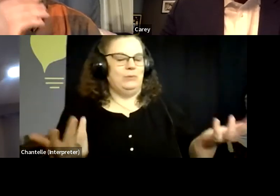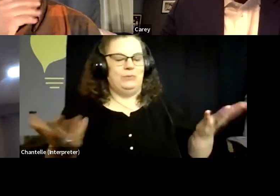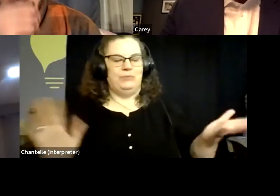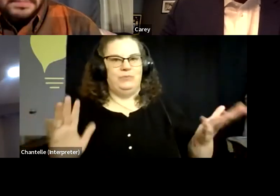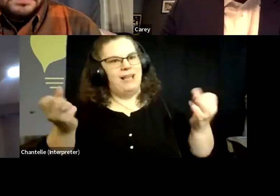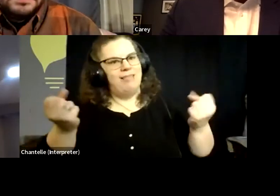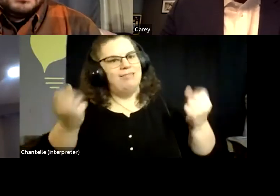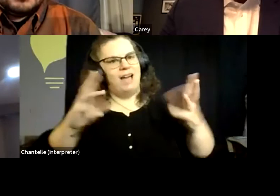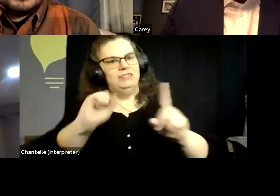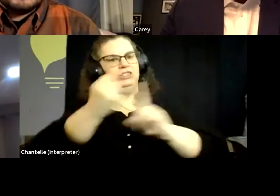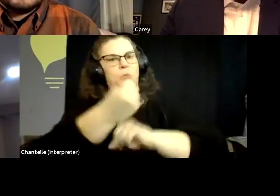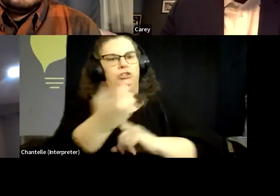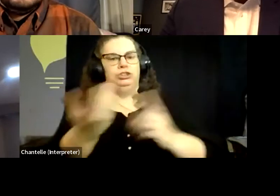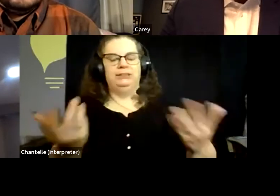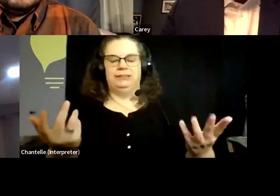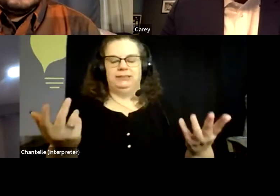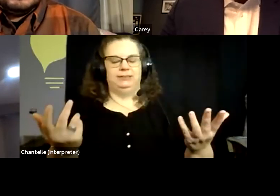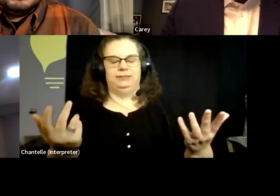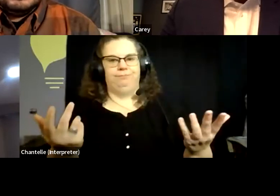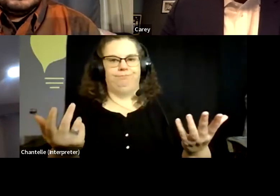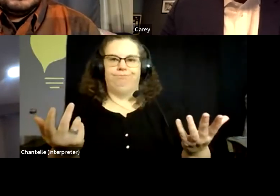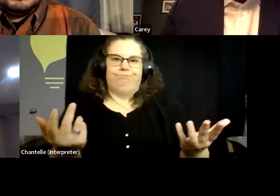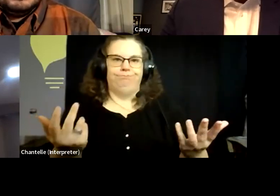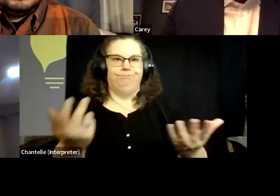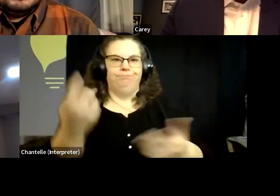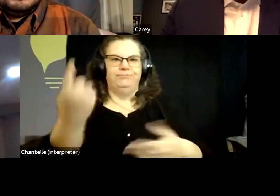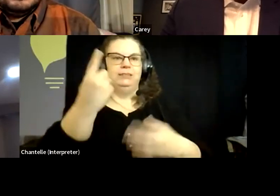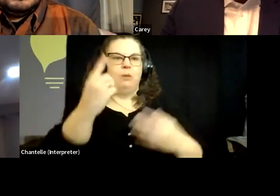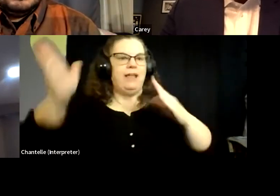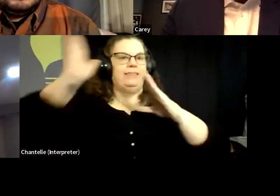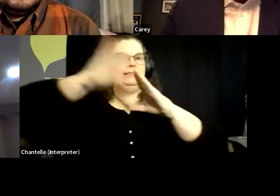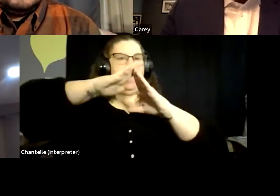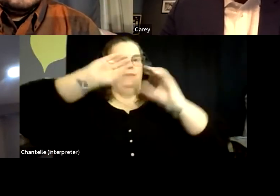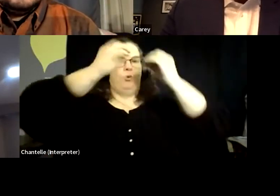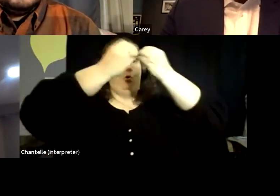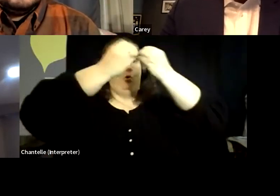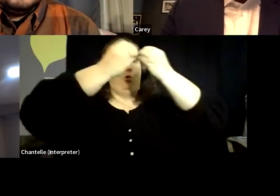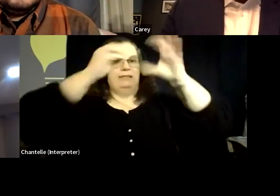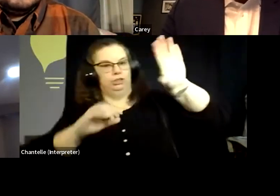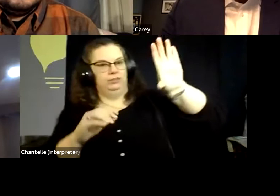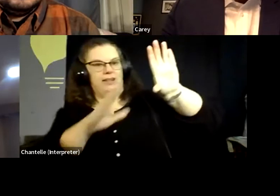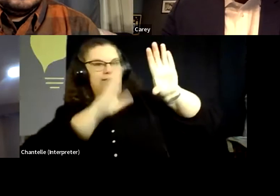situations where, you know, someone at the top of the organization might have never dealt with someone who